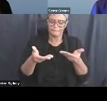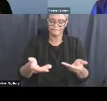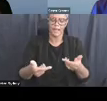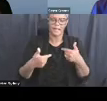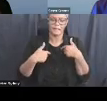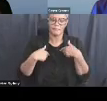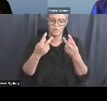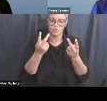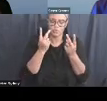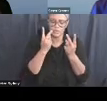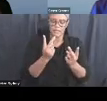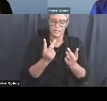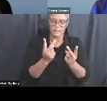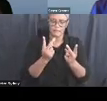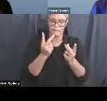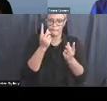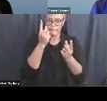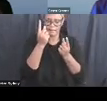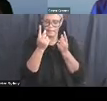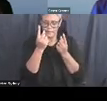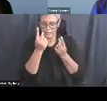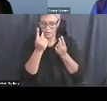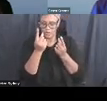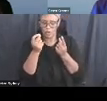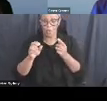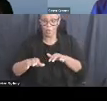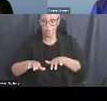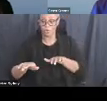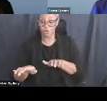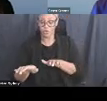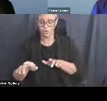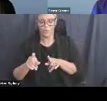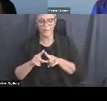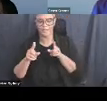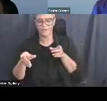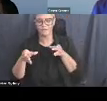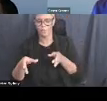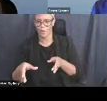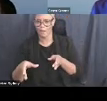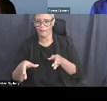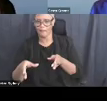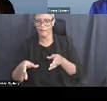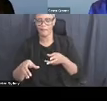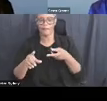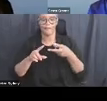can I strengthen and improve outcomes for black students that receive special education services?